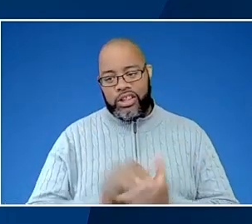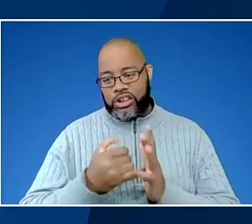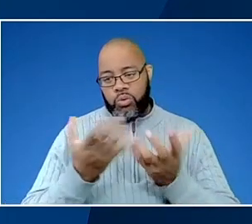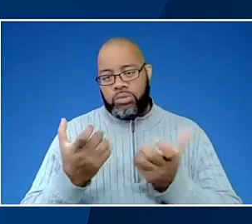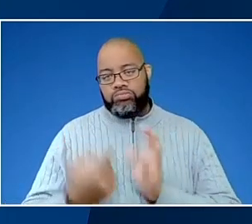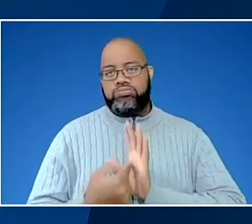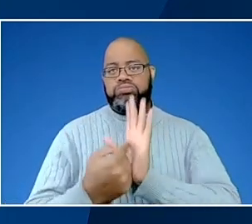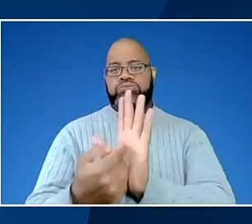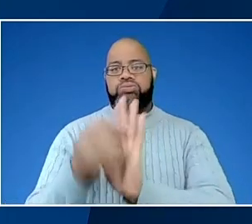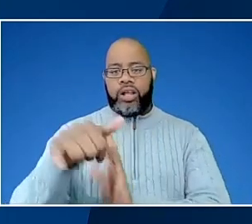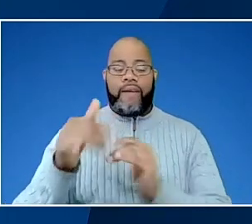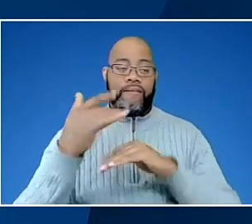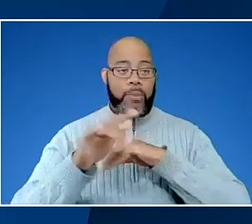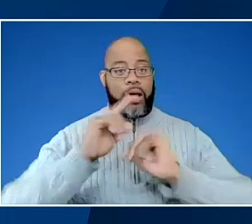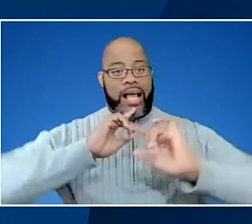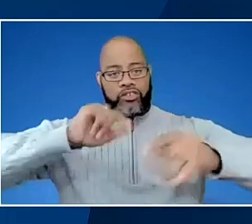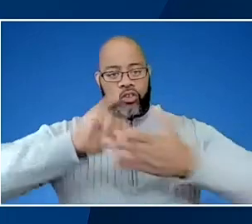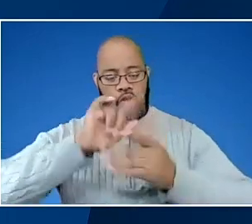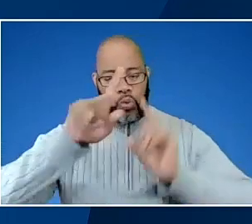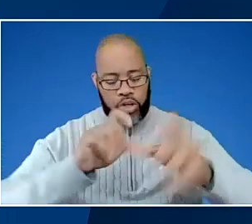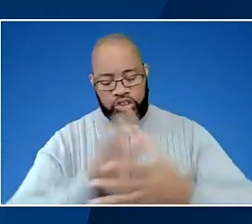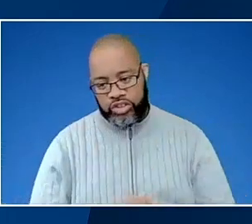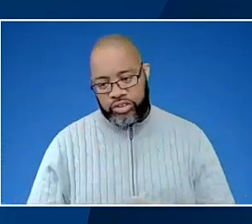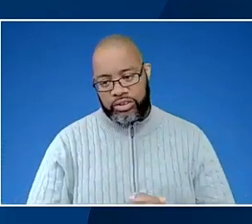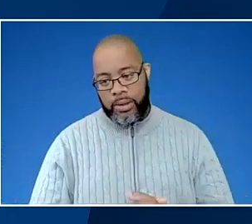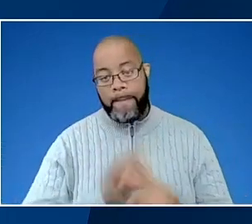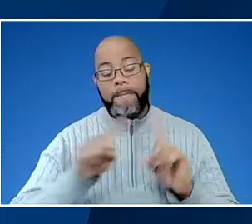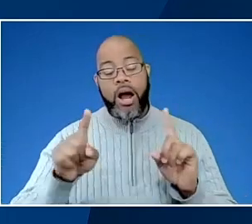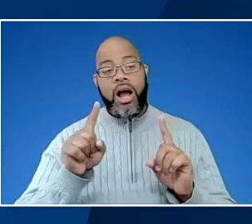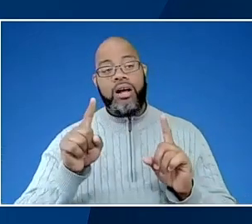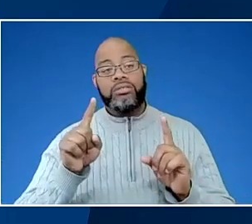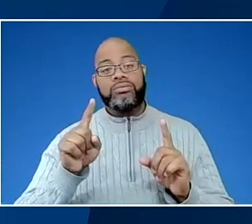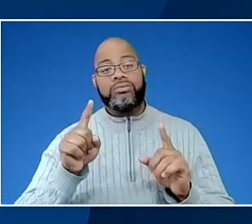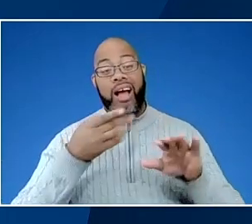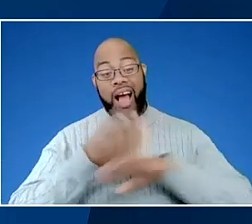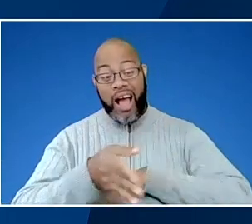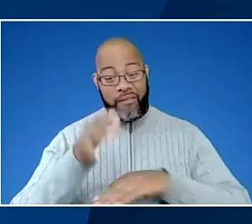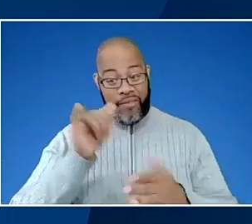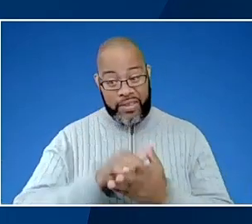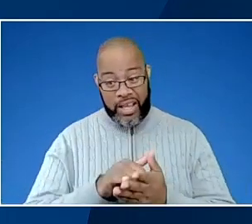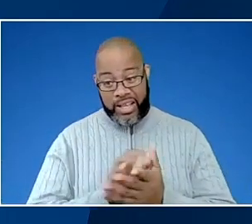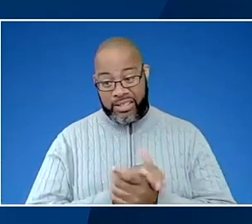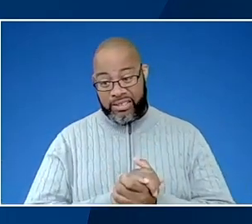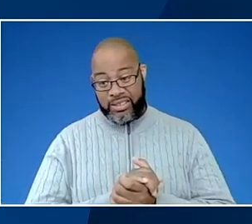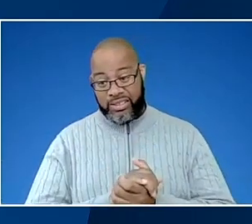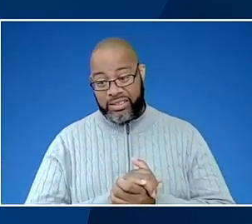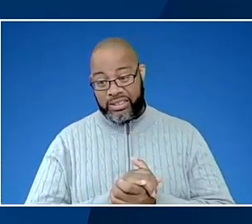available to answer those questions. But ultimately after that, it's completely in the hands of the committee.